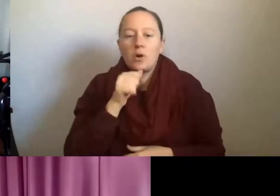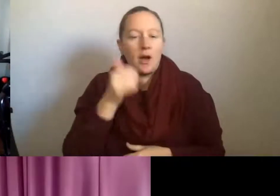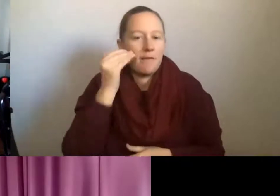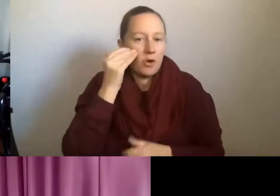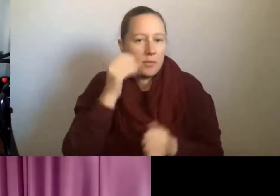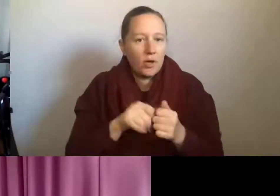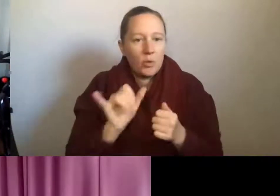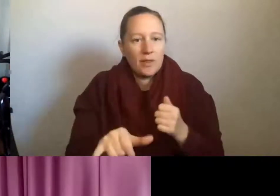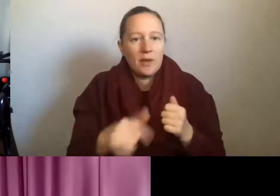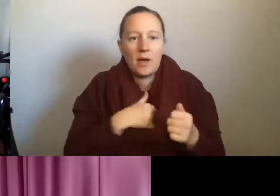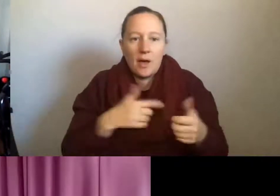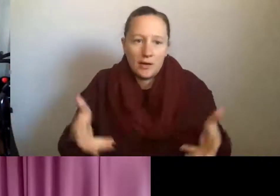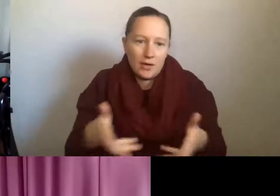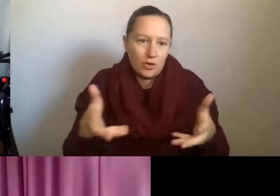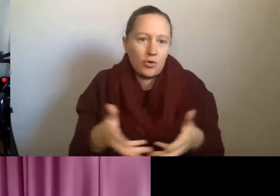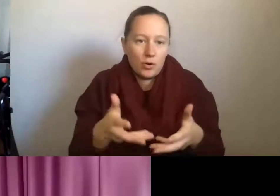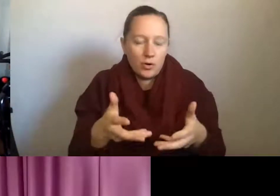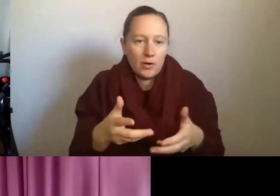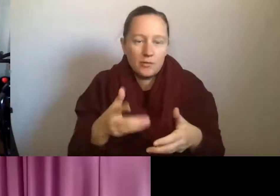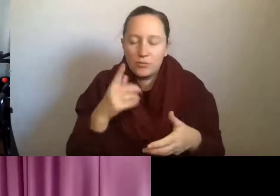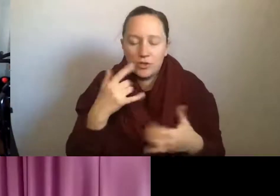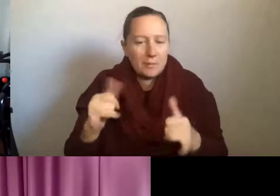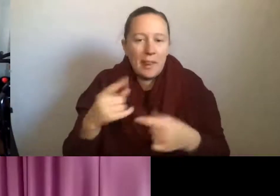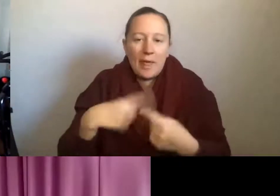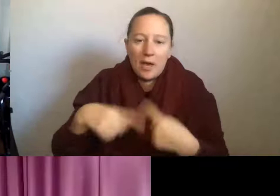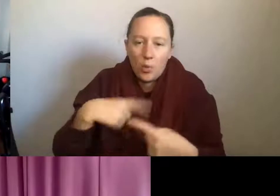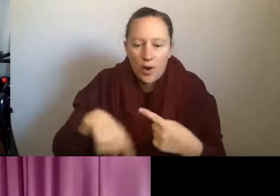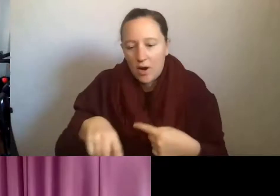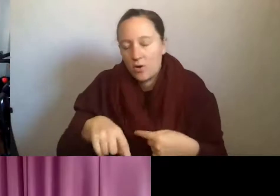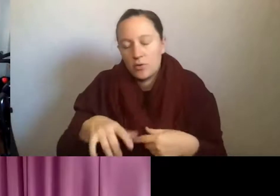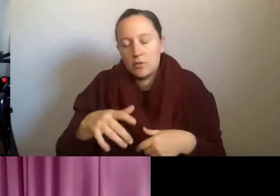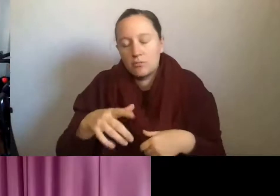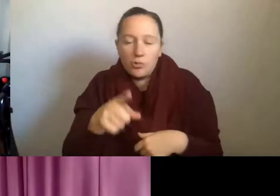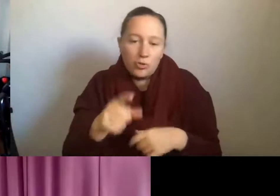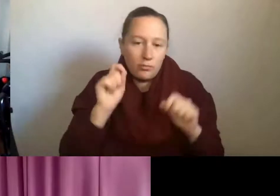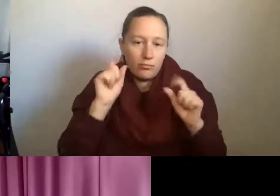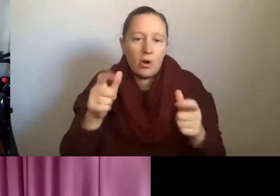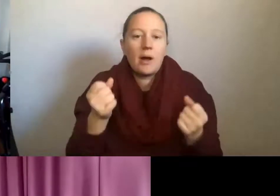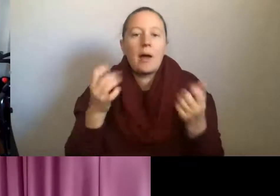I encourage you to just dig around. You would be surprised at how much you can find out